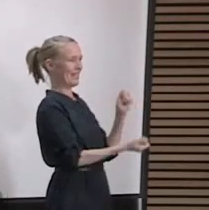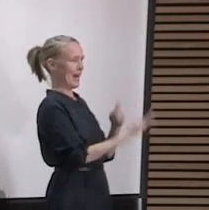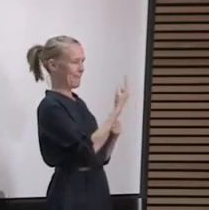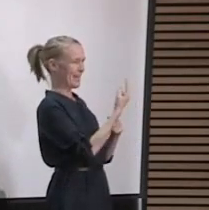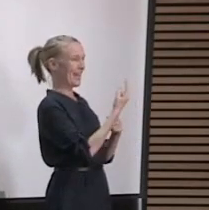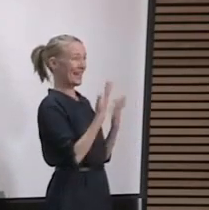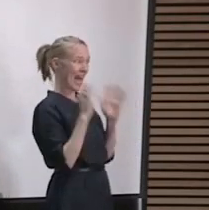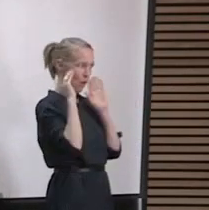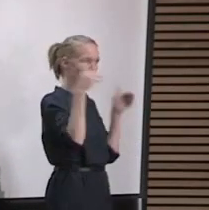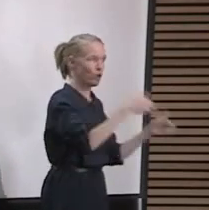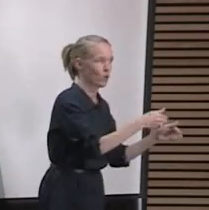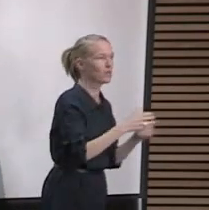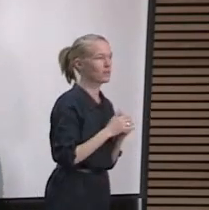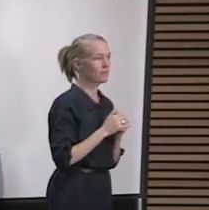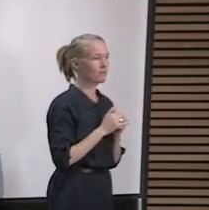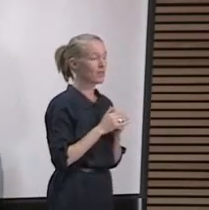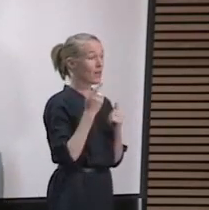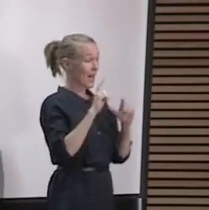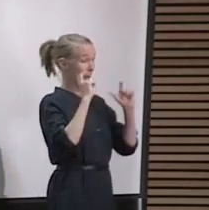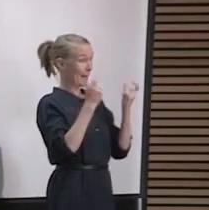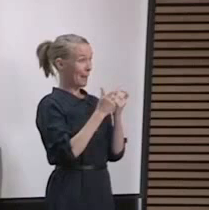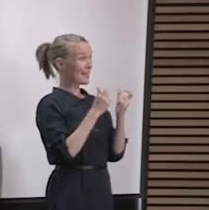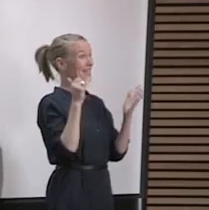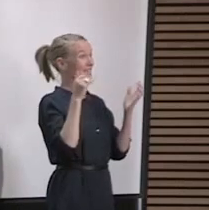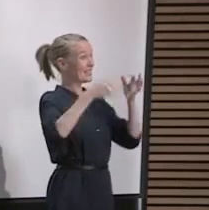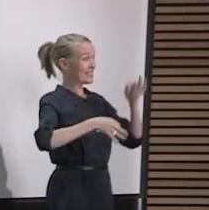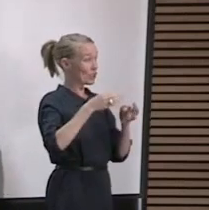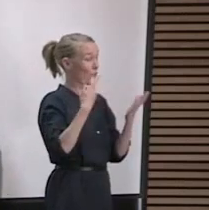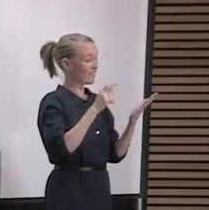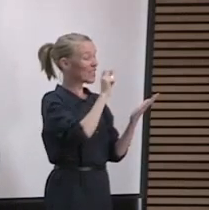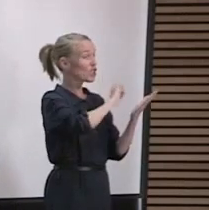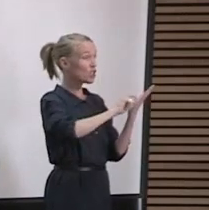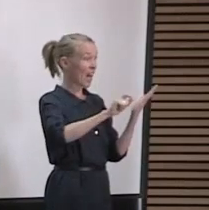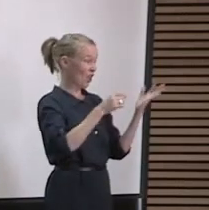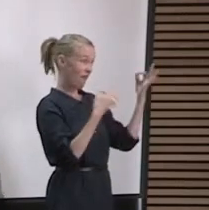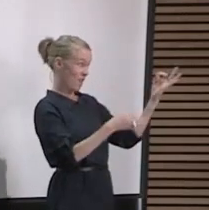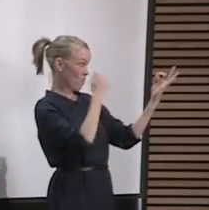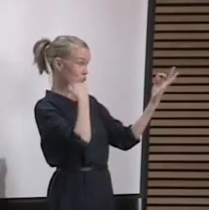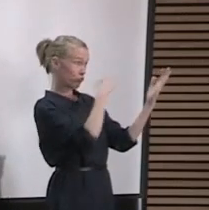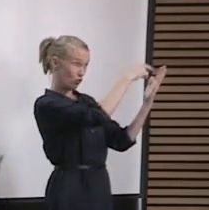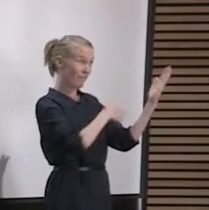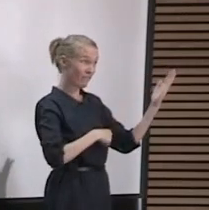of us that that is occurring. You will also see in the Cabinet decisions, that is why we looked at mandating that,